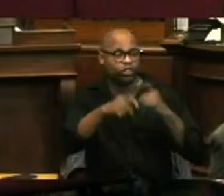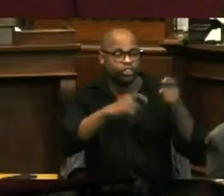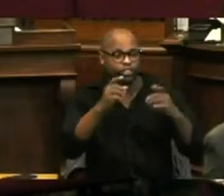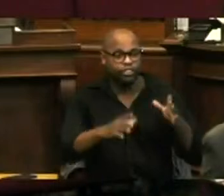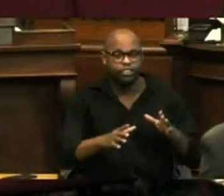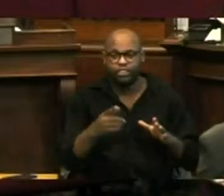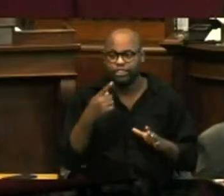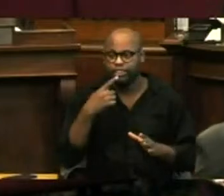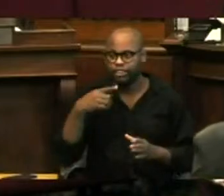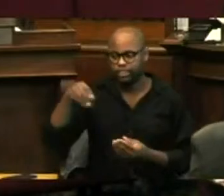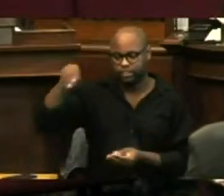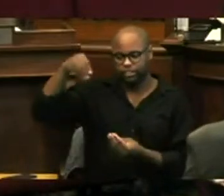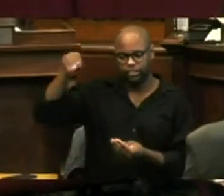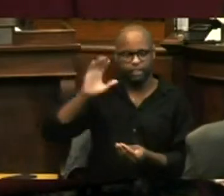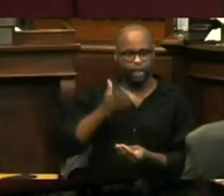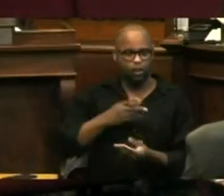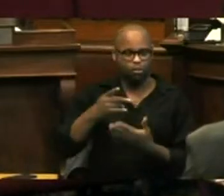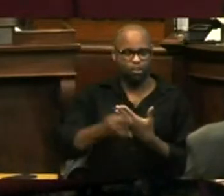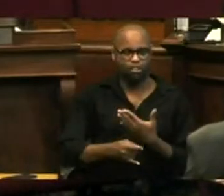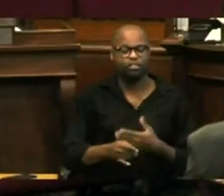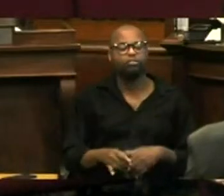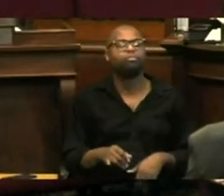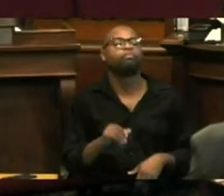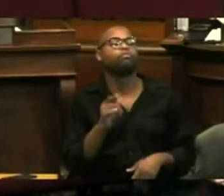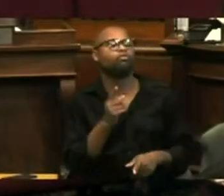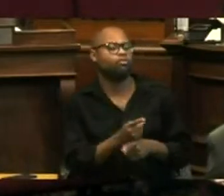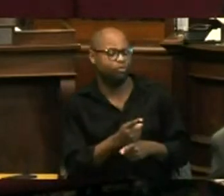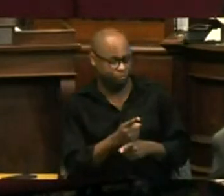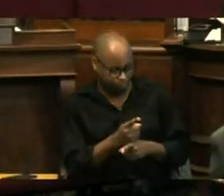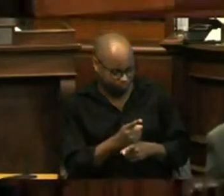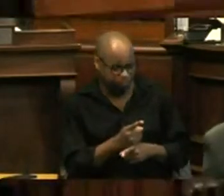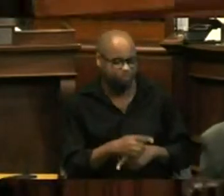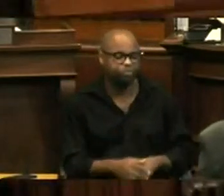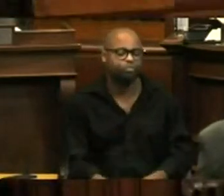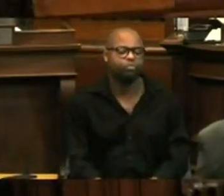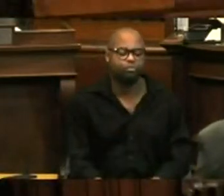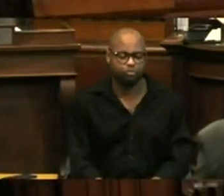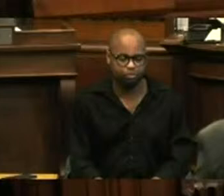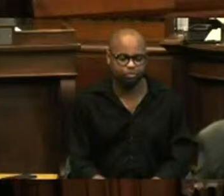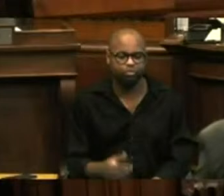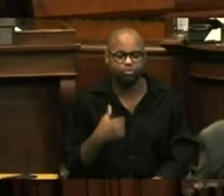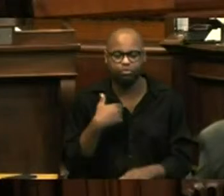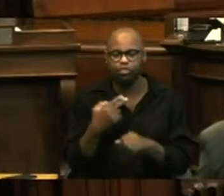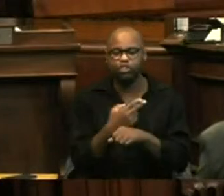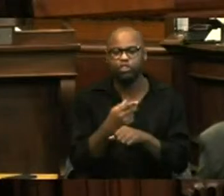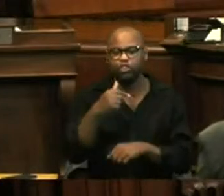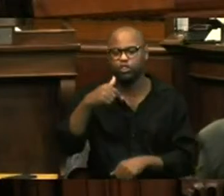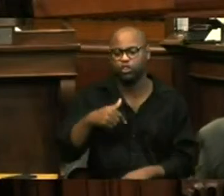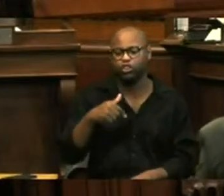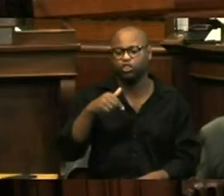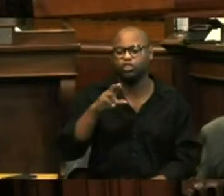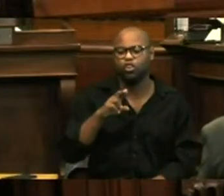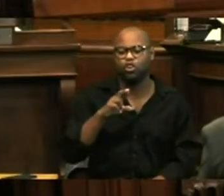funding because we need to go to the funders with the actual